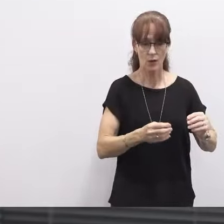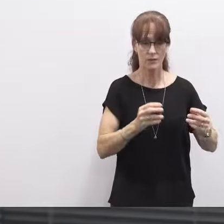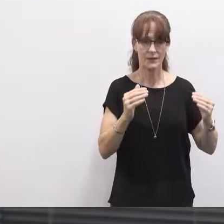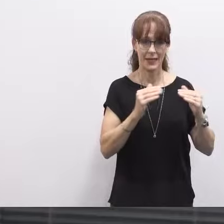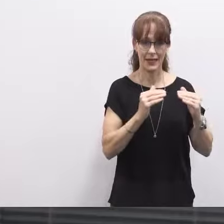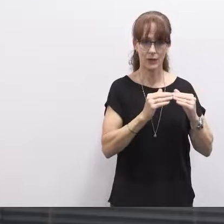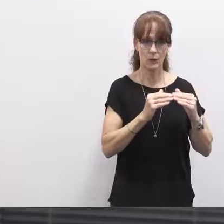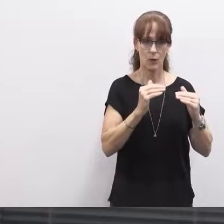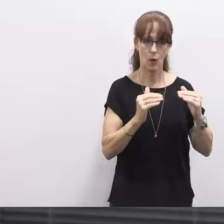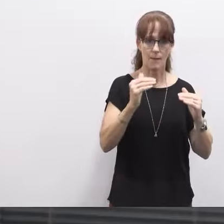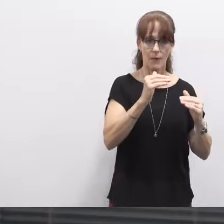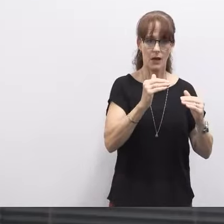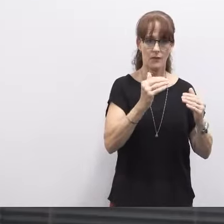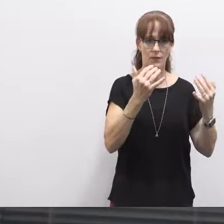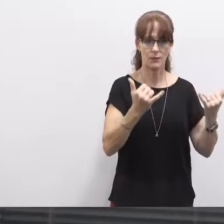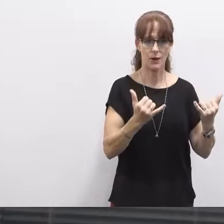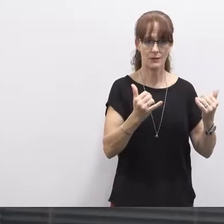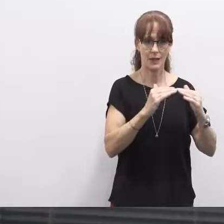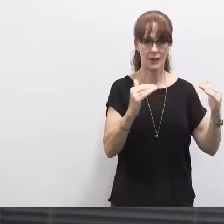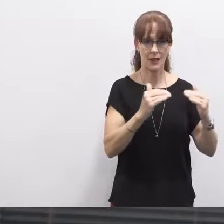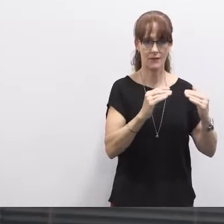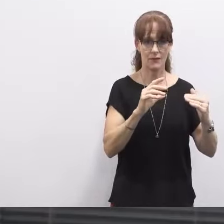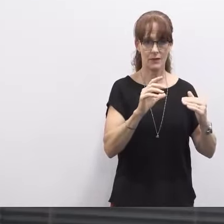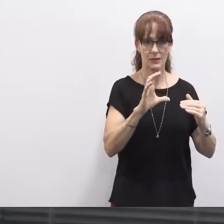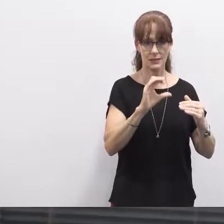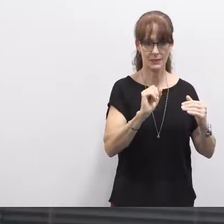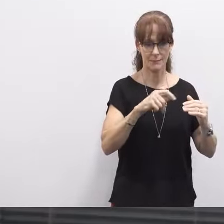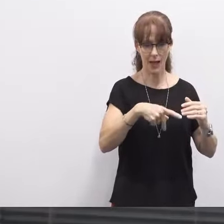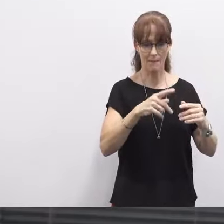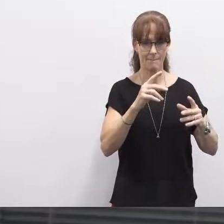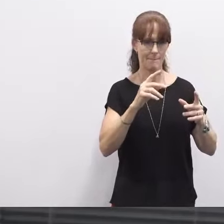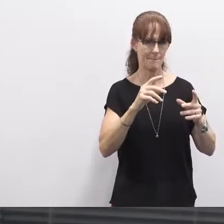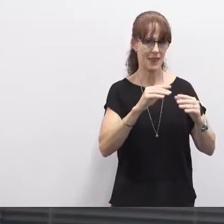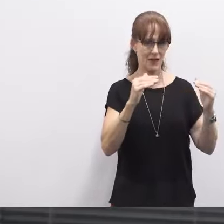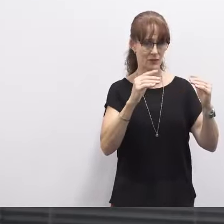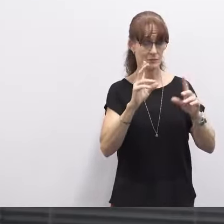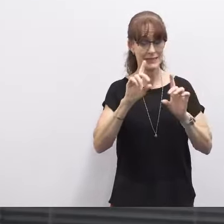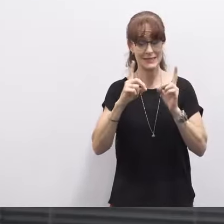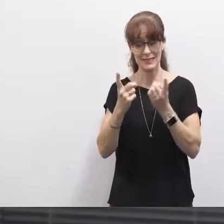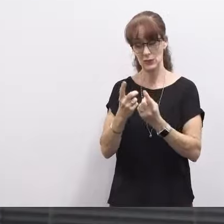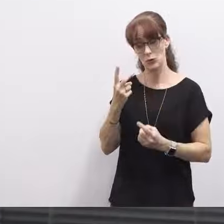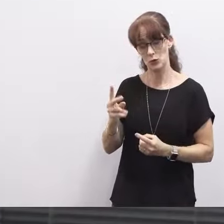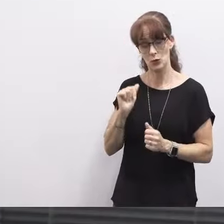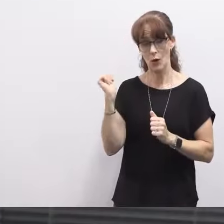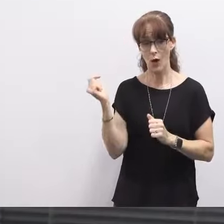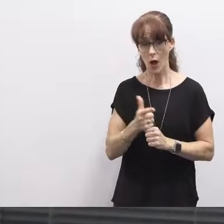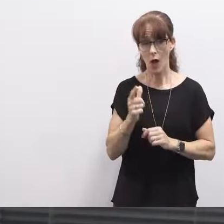or slightly above the present Latino CVAP numbers, which is fine. But in District 2, in District 2, all the scenarios come in